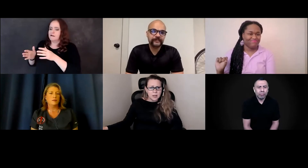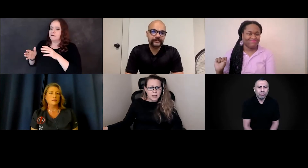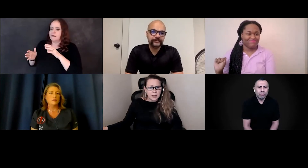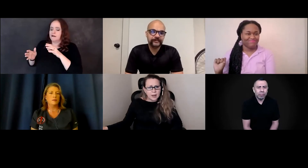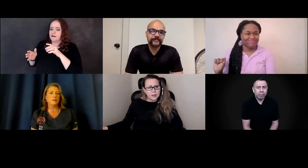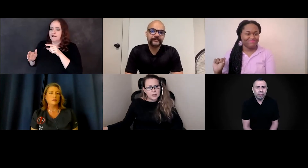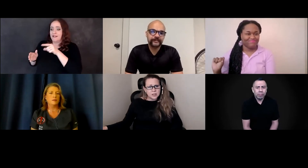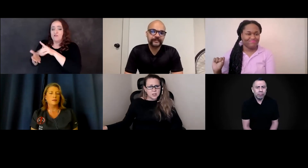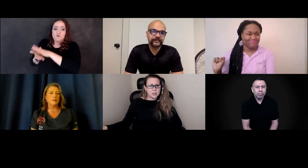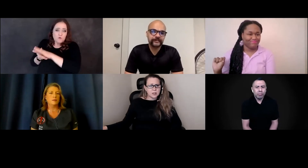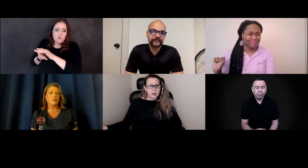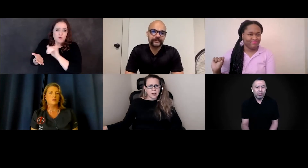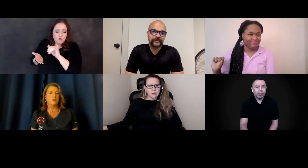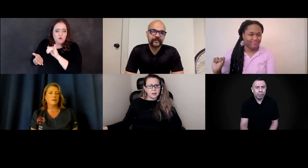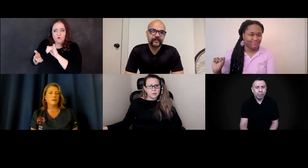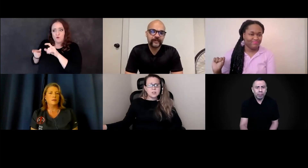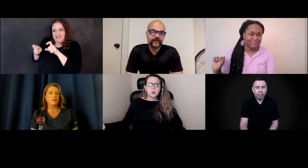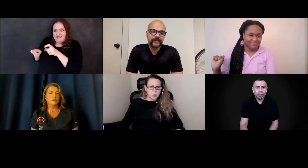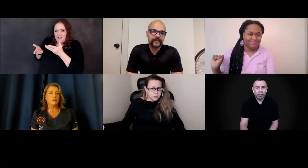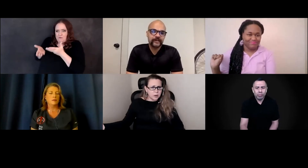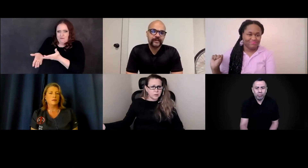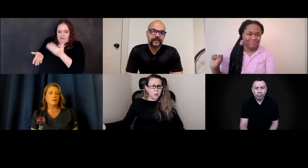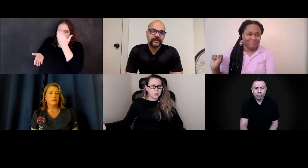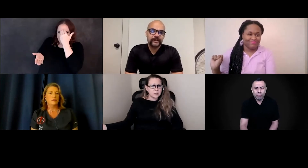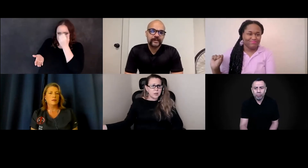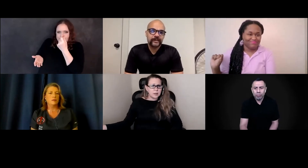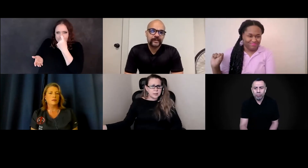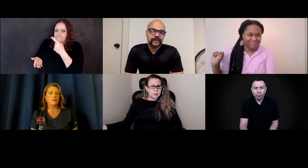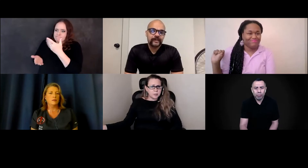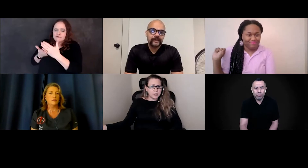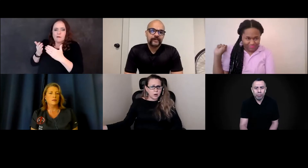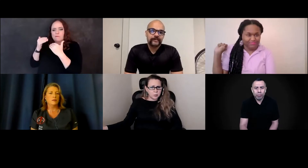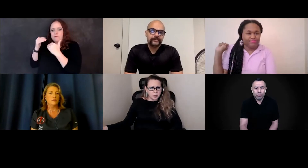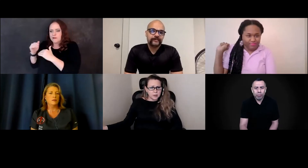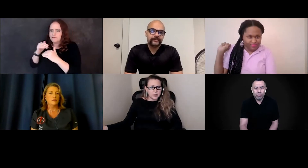And then in addition to that, the school as well, of course, needs to be on board at least